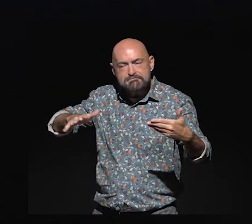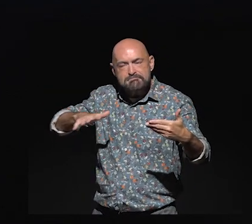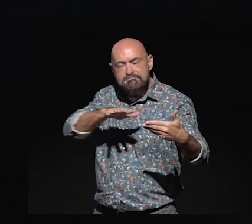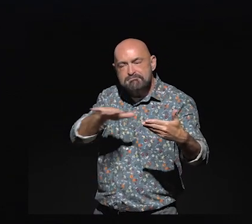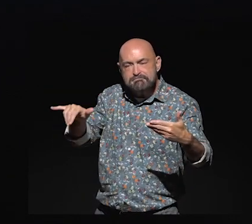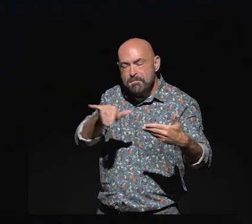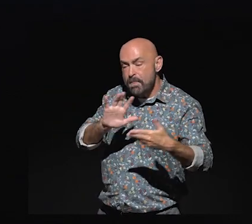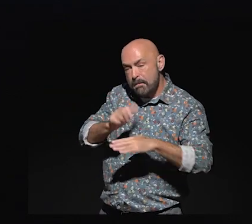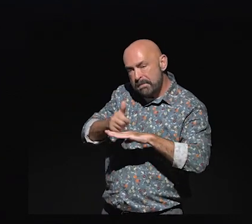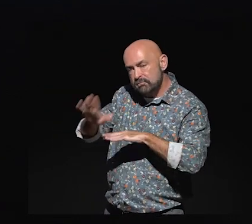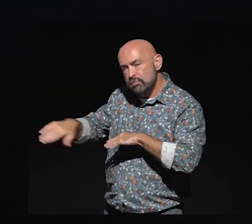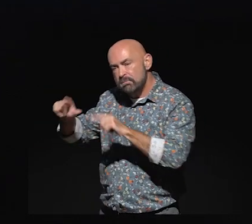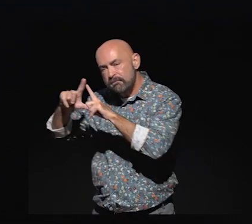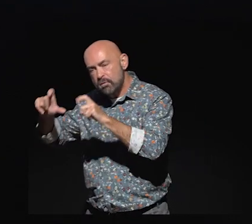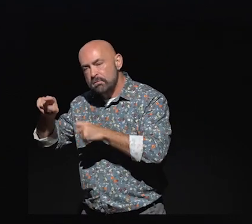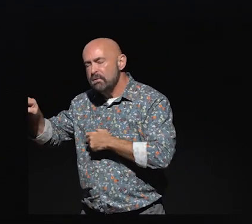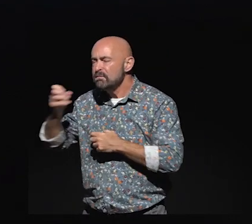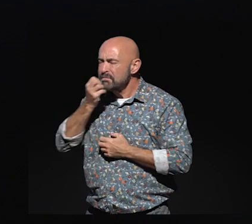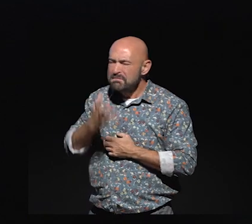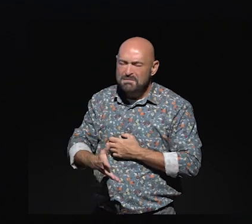based directly on it, wonderfully unfinished.